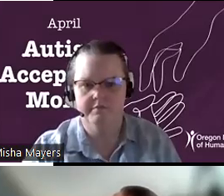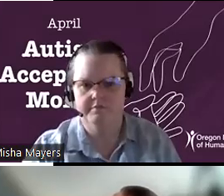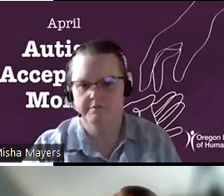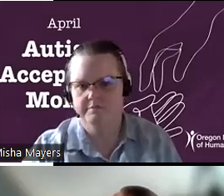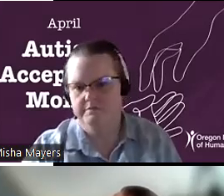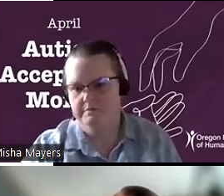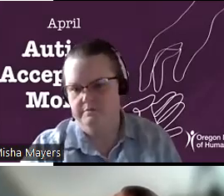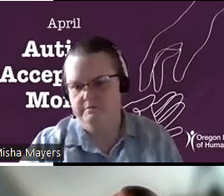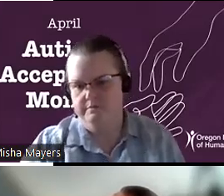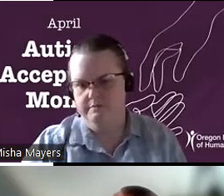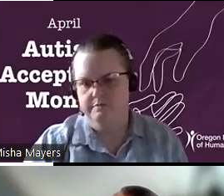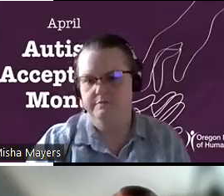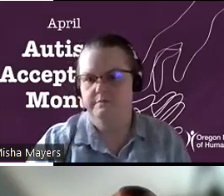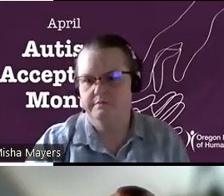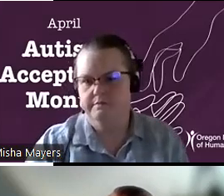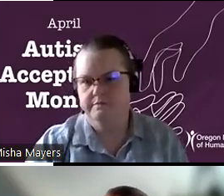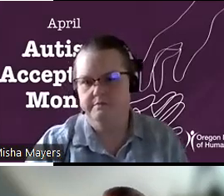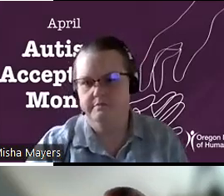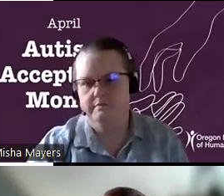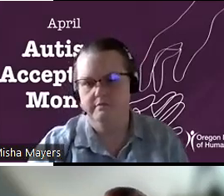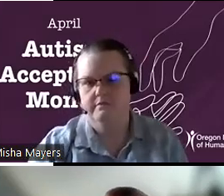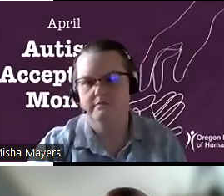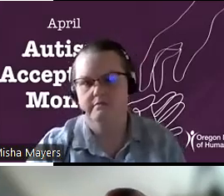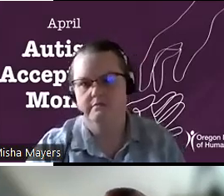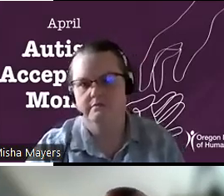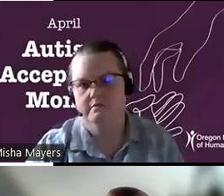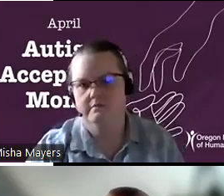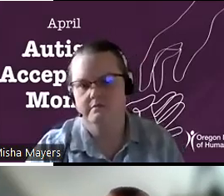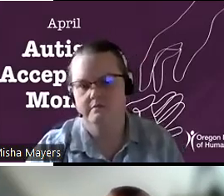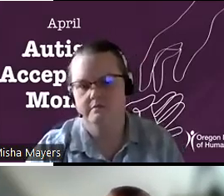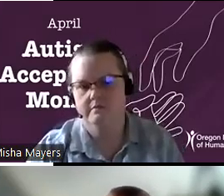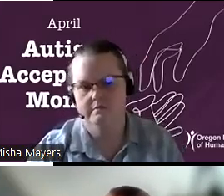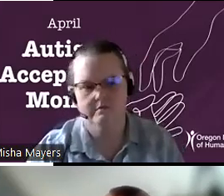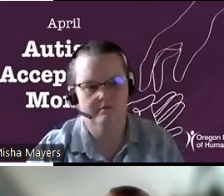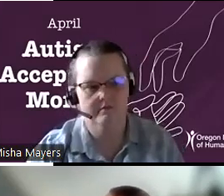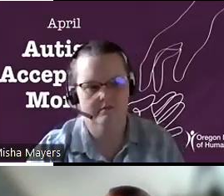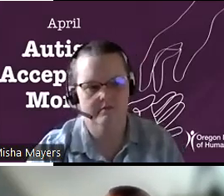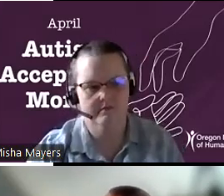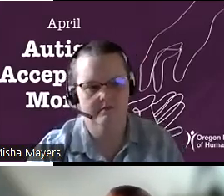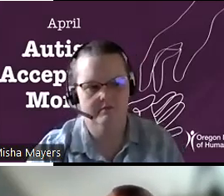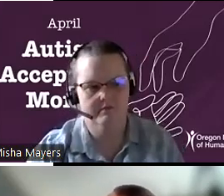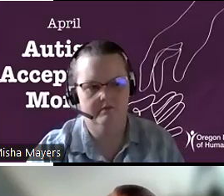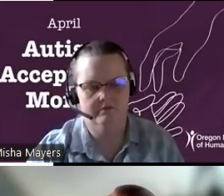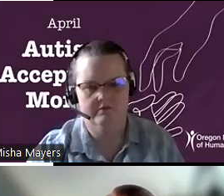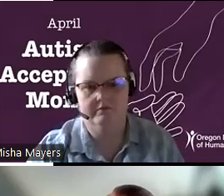FOR THE FUNDING SOURCE THAT WE USE, BUT APART FROM A COUPLE QUESTIONS ABOUT IMMUNIZATIONS